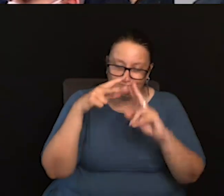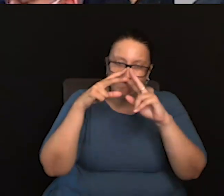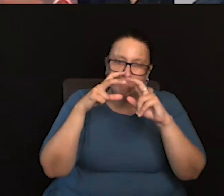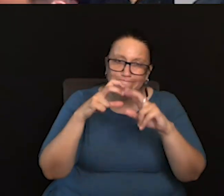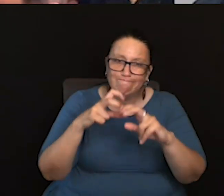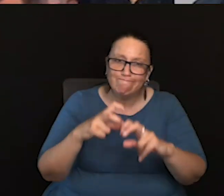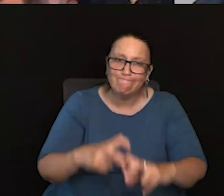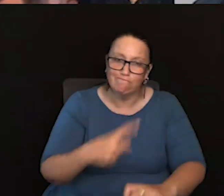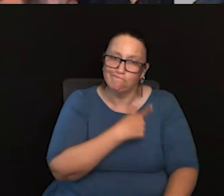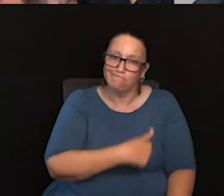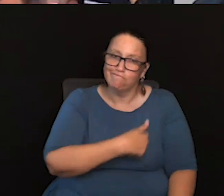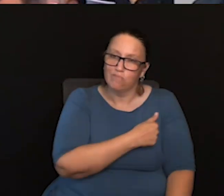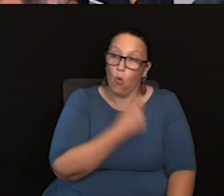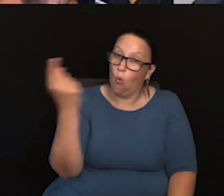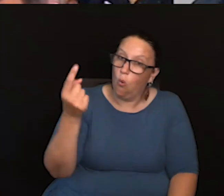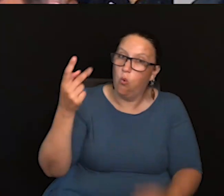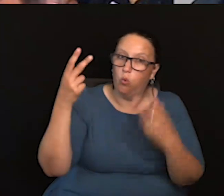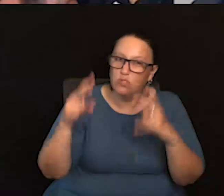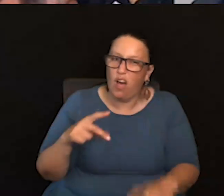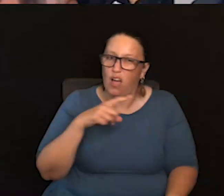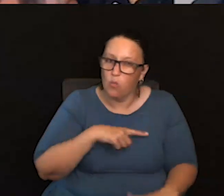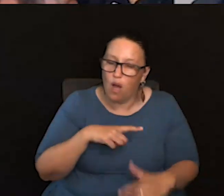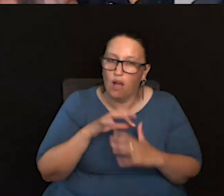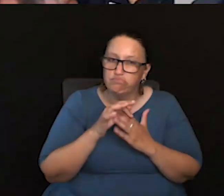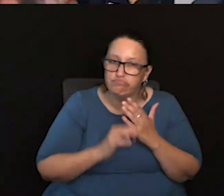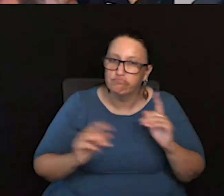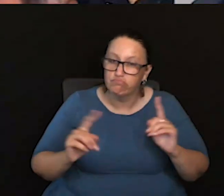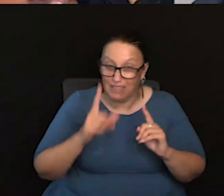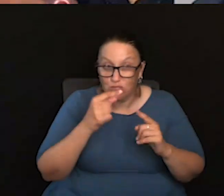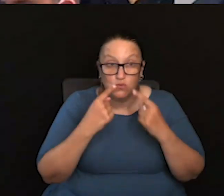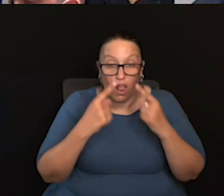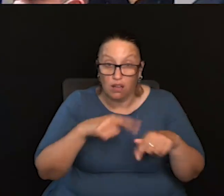Because I think that the public, would benefit public understanding of the benefit of the boosters for example,